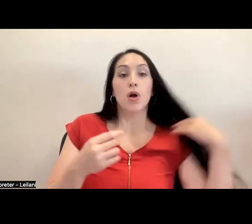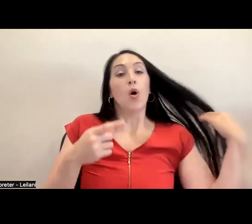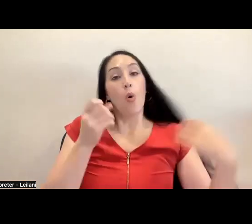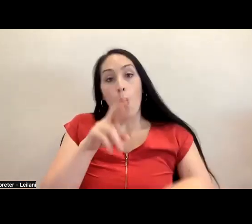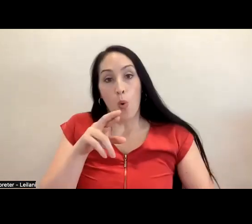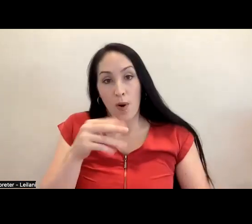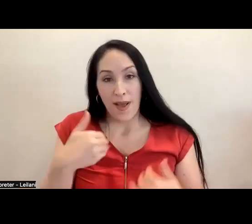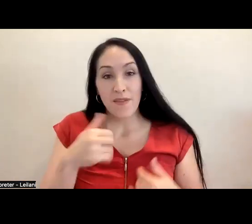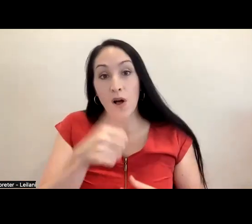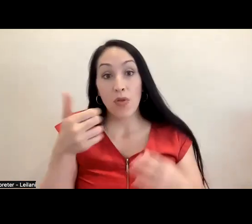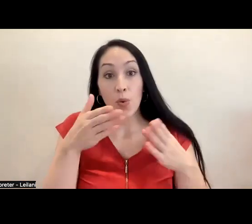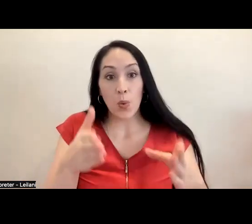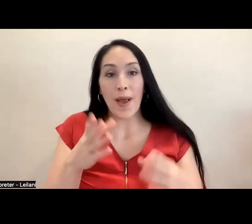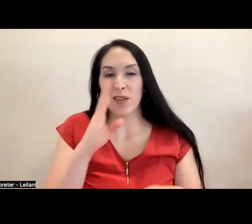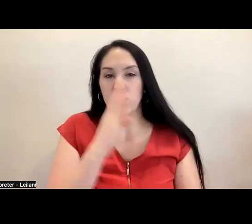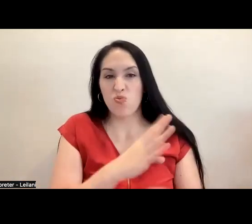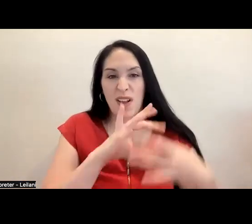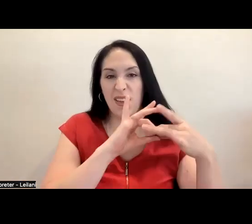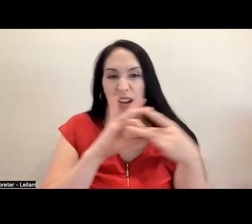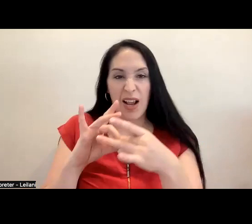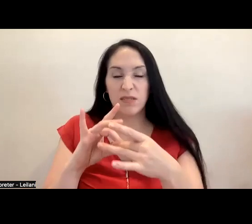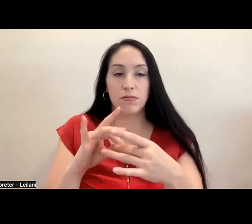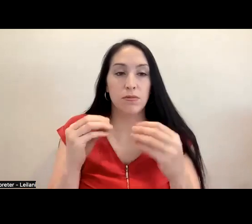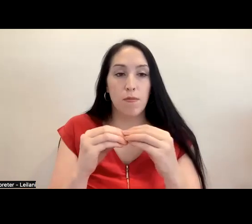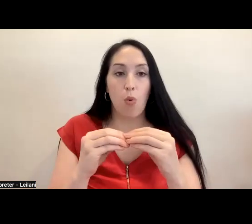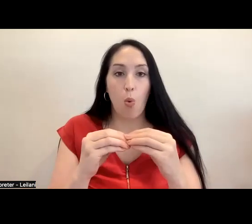11:54:43 So it's more secure and then it's $25 to get started.